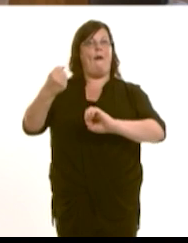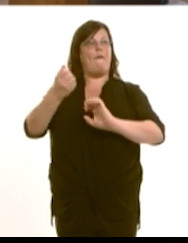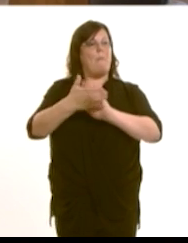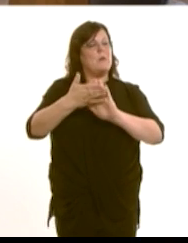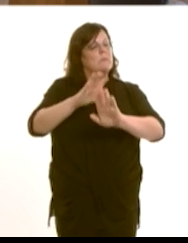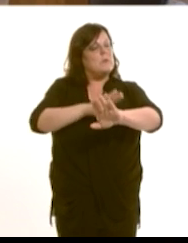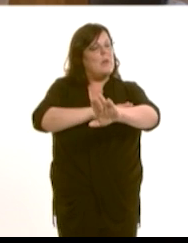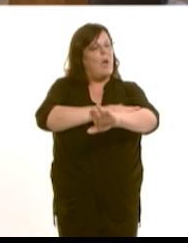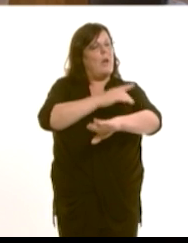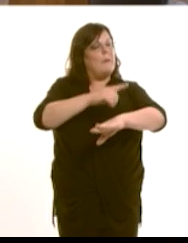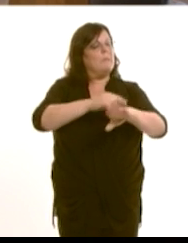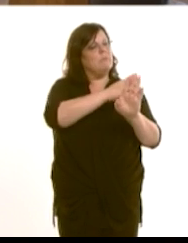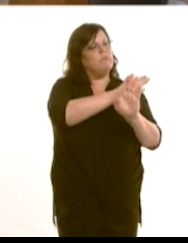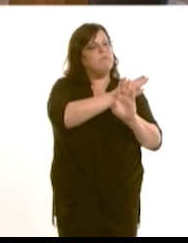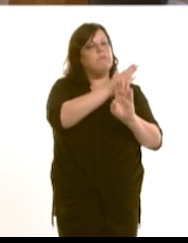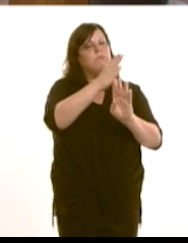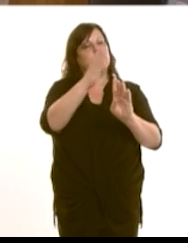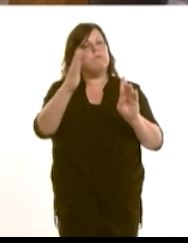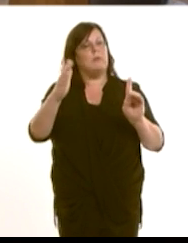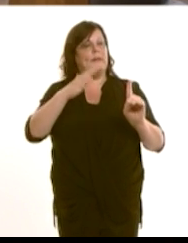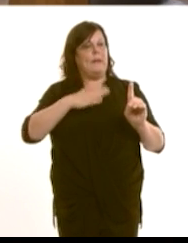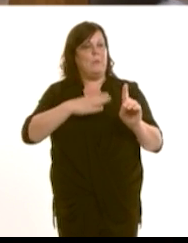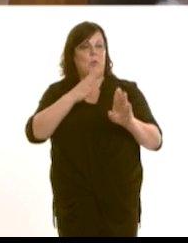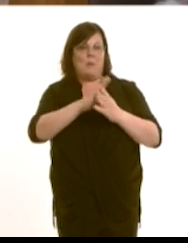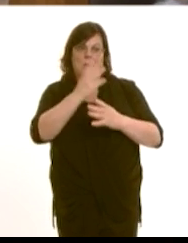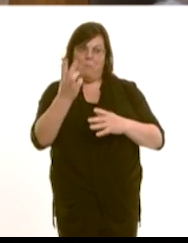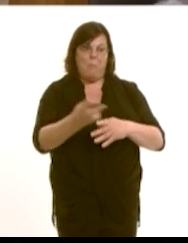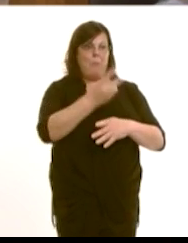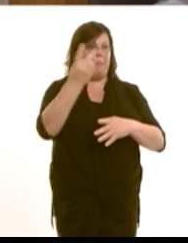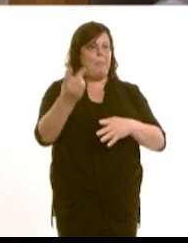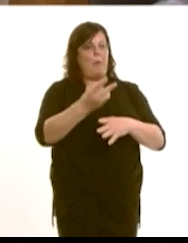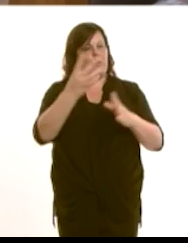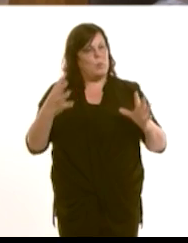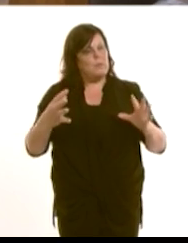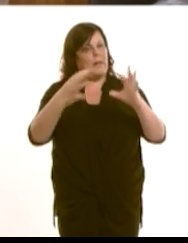So, greater working between HE and FE is hugely important in order to create that seamless